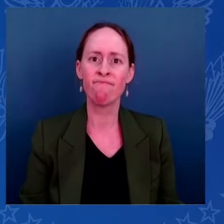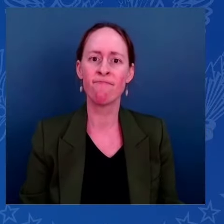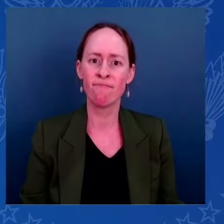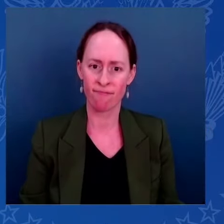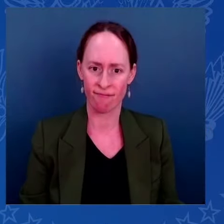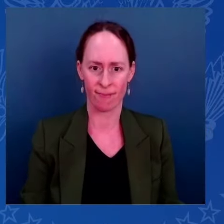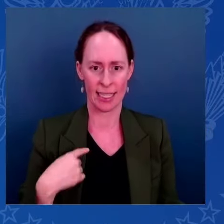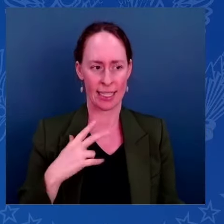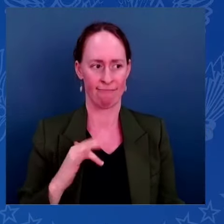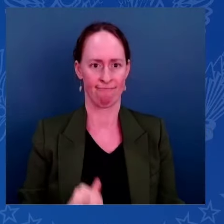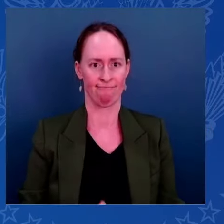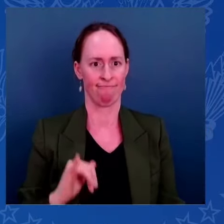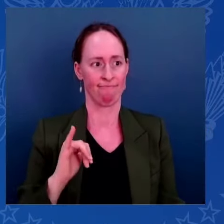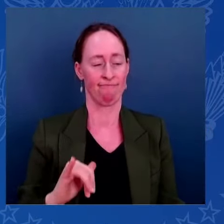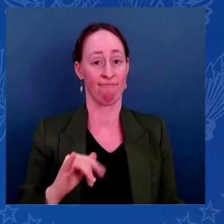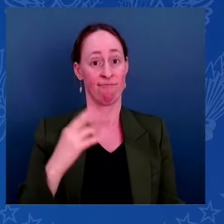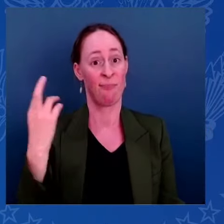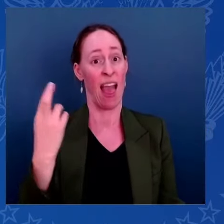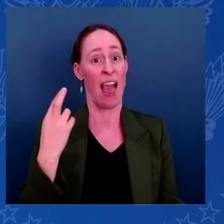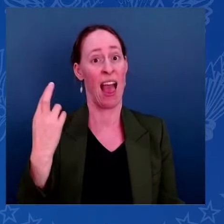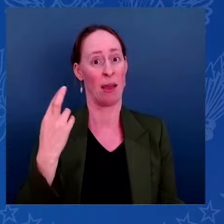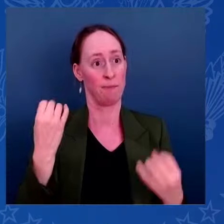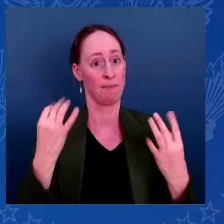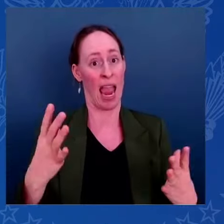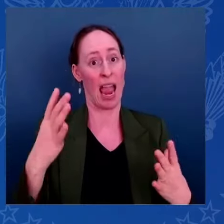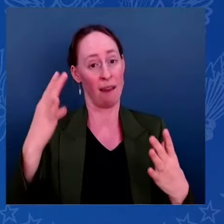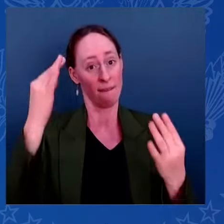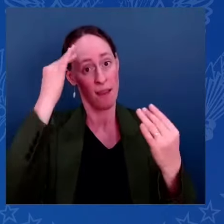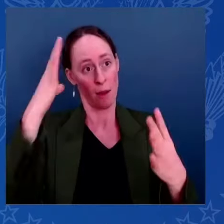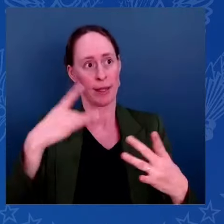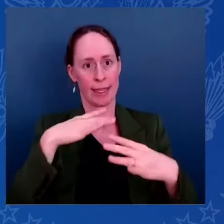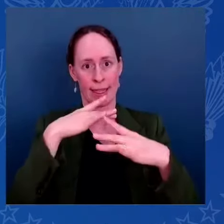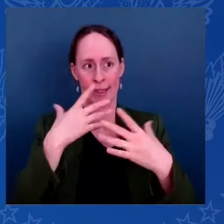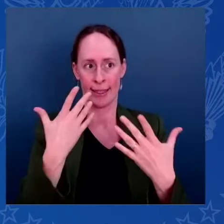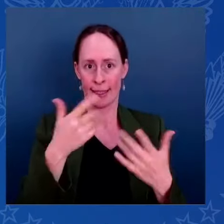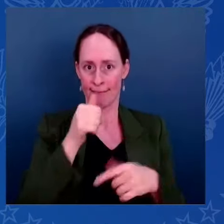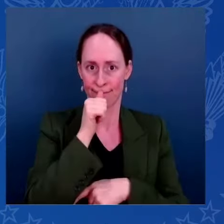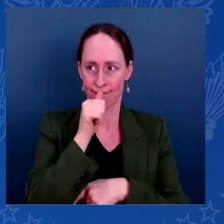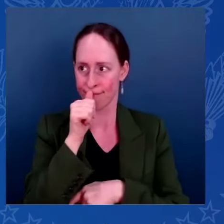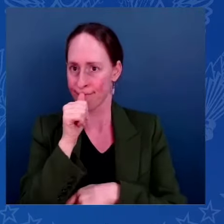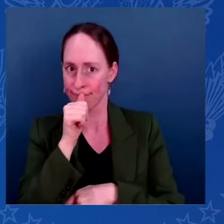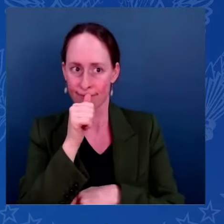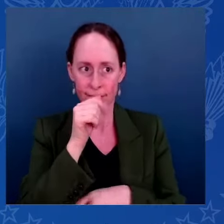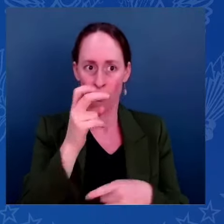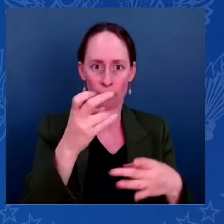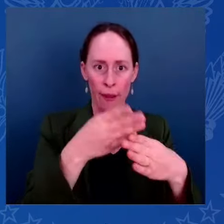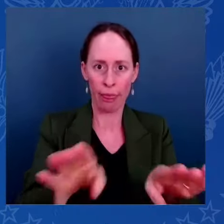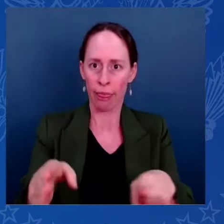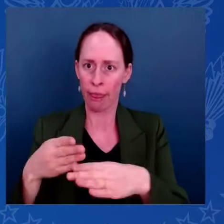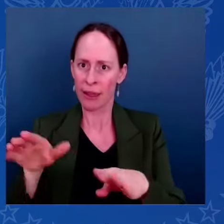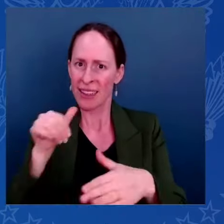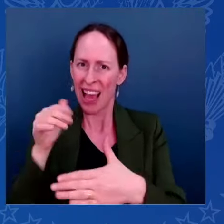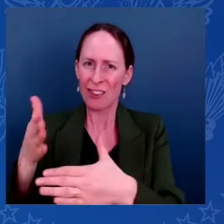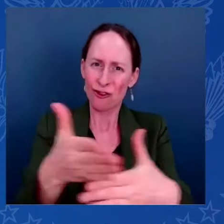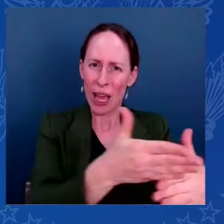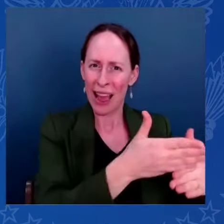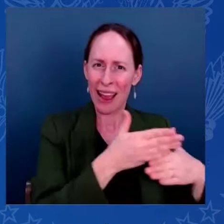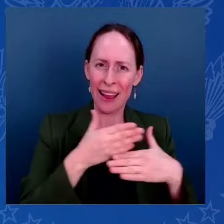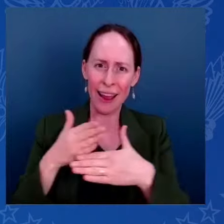As we traveled all through the world, I'd find that in one area, they'd show me they had this research. I said, "But have you shared it?" "No, no, no, no."